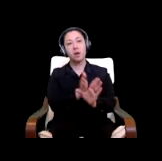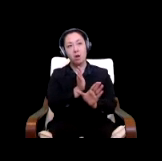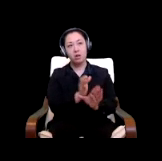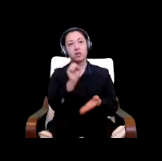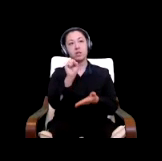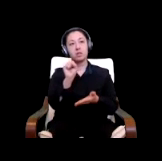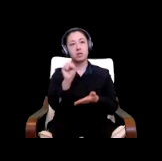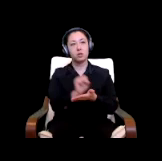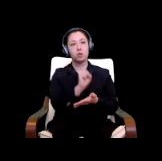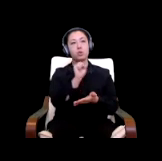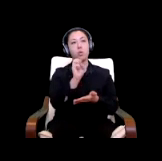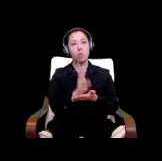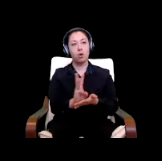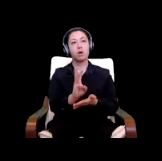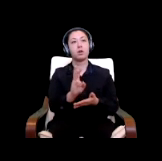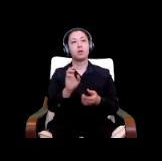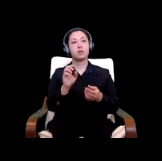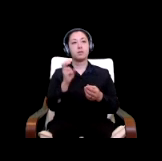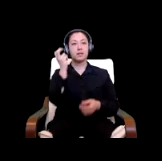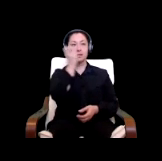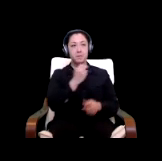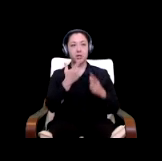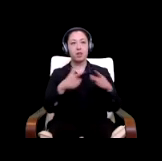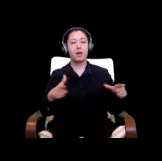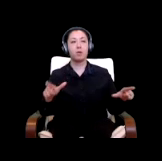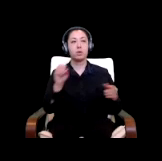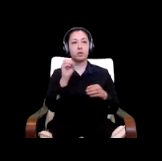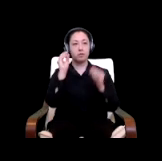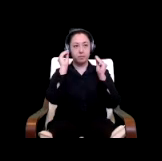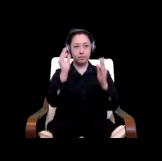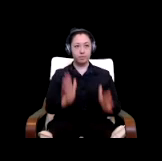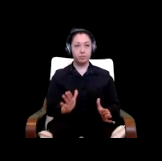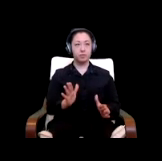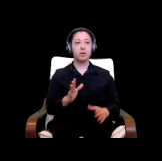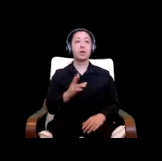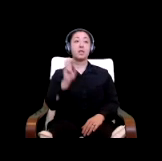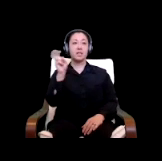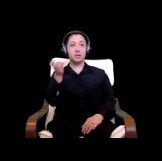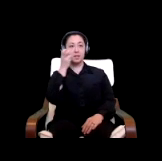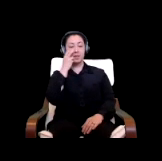and Teacher of the Deafblind. Some examples of strategies and accommodations here are